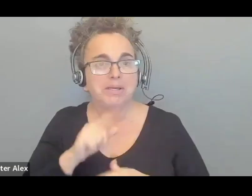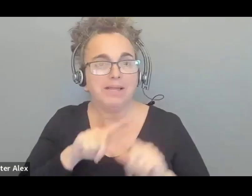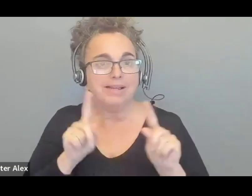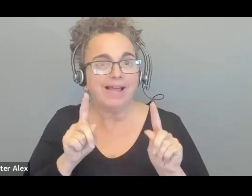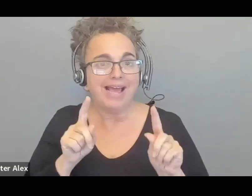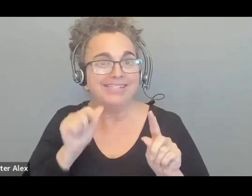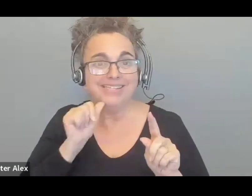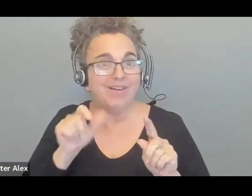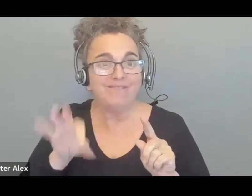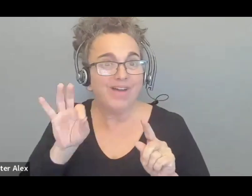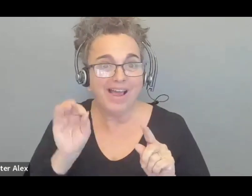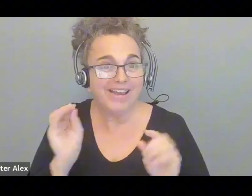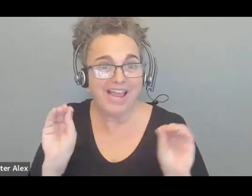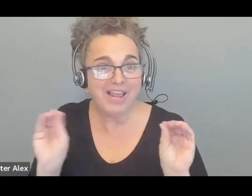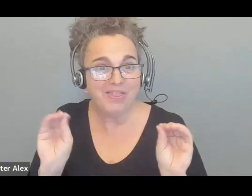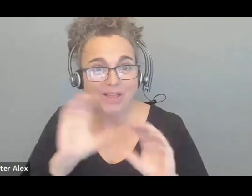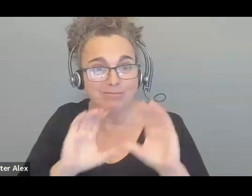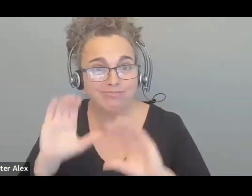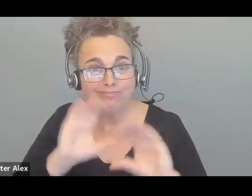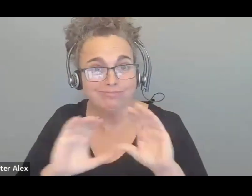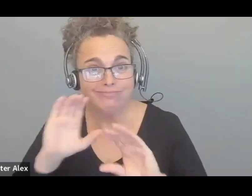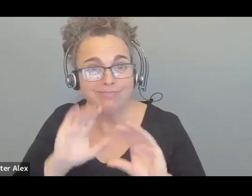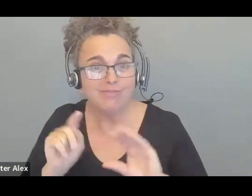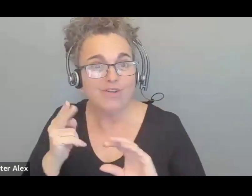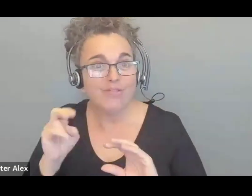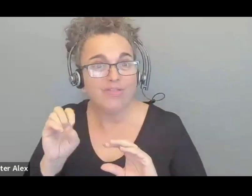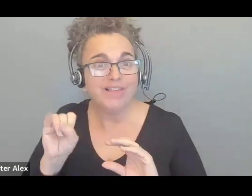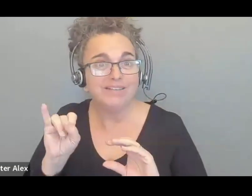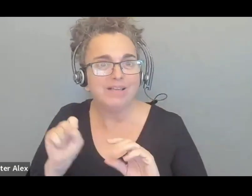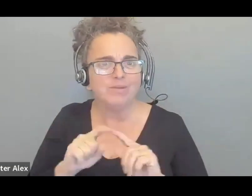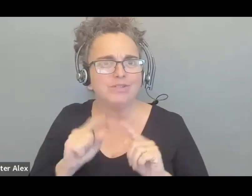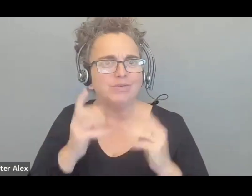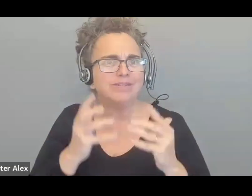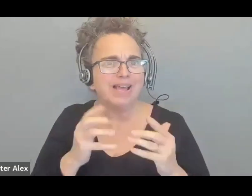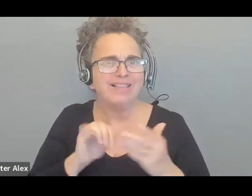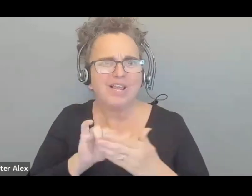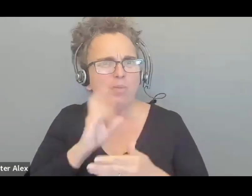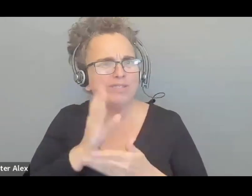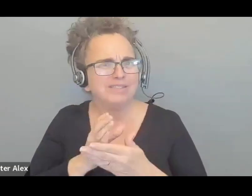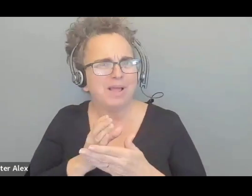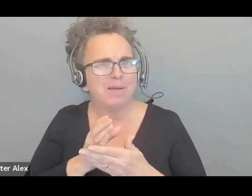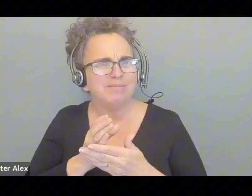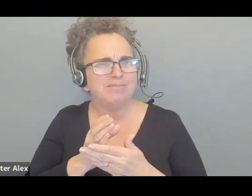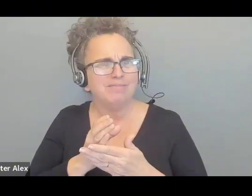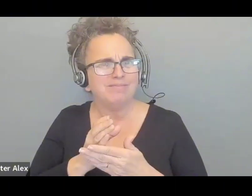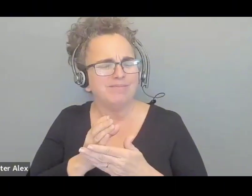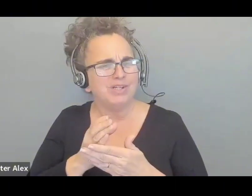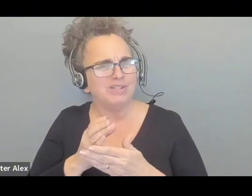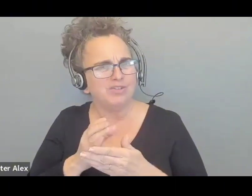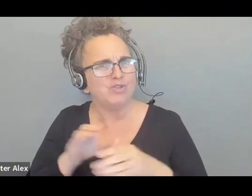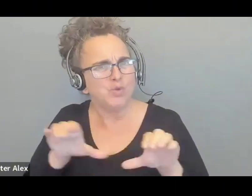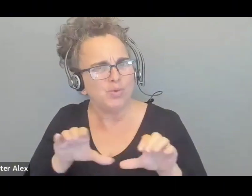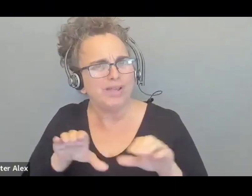I was so sad that we'd have to stop doing accessibility work